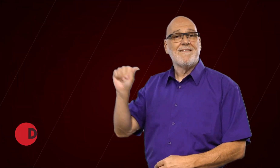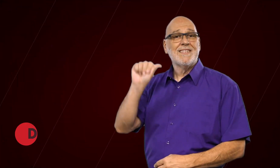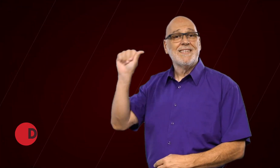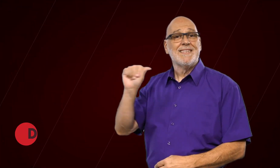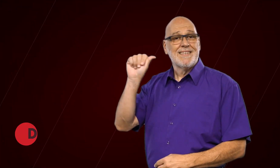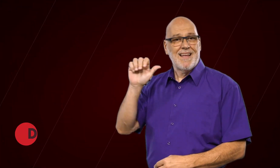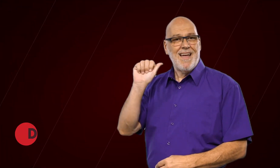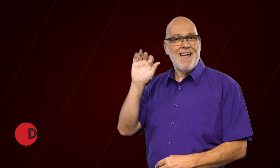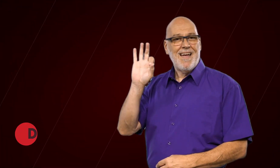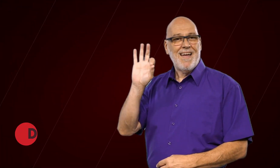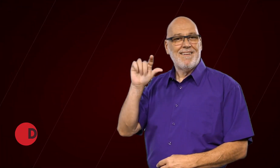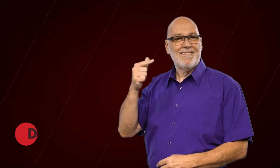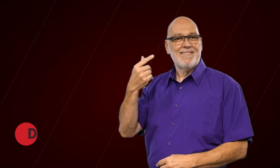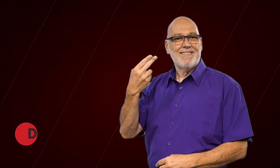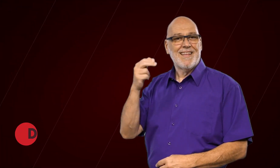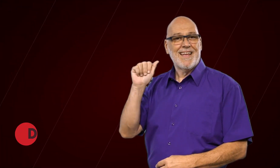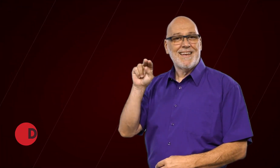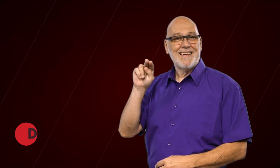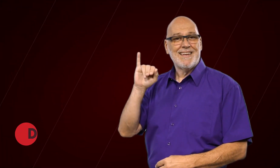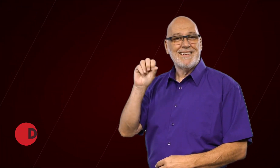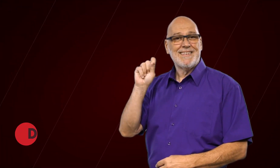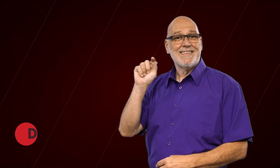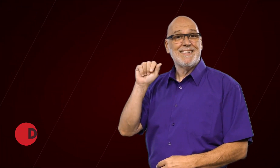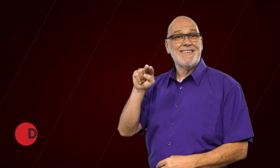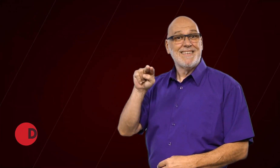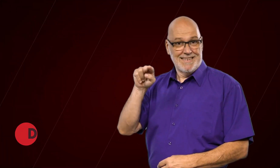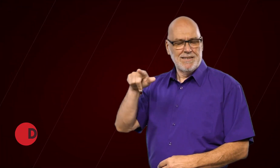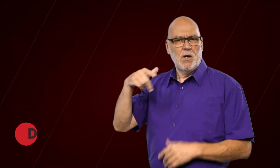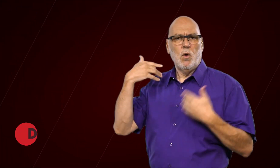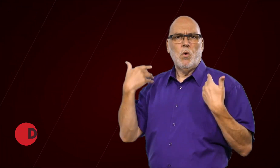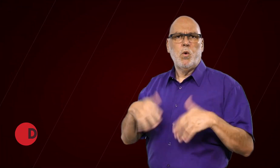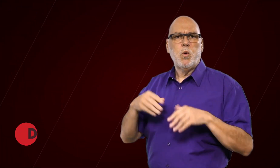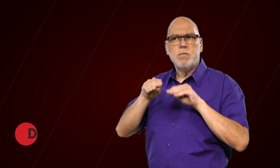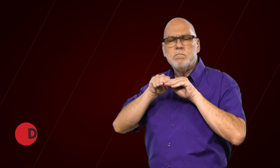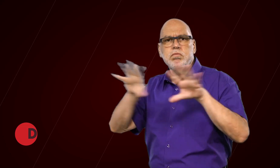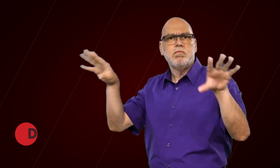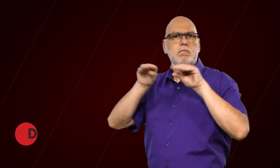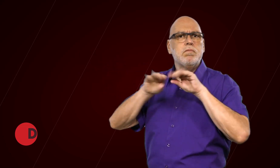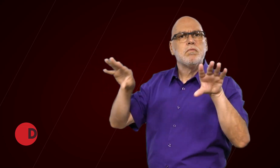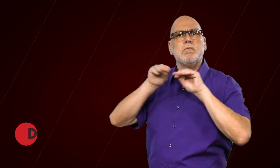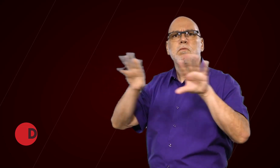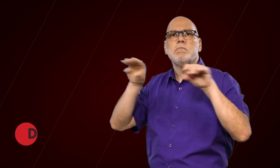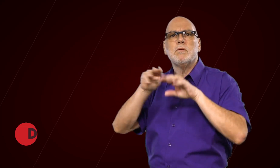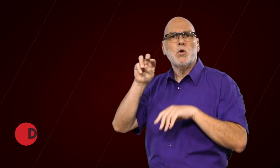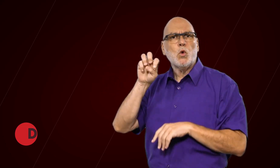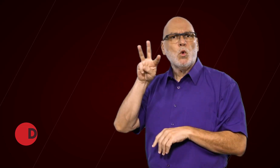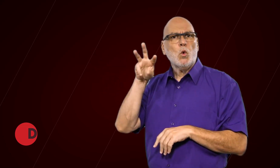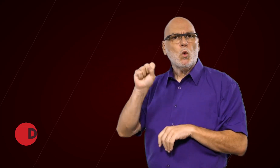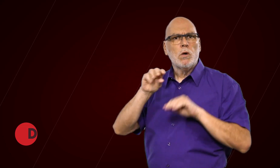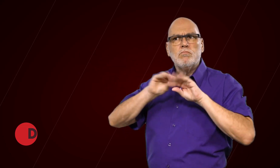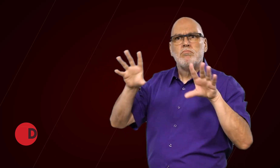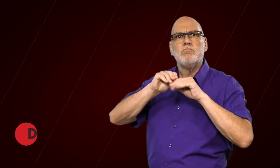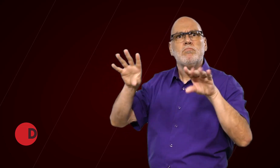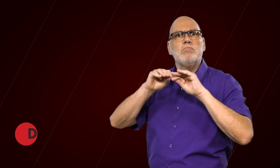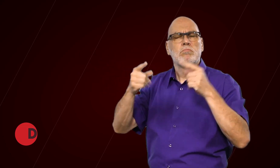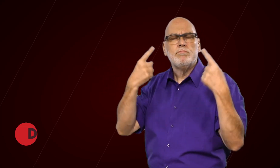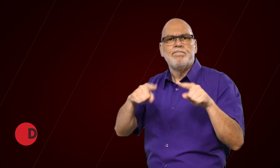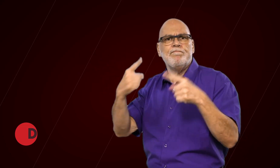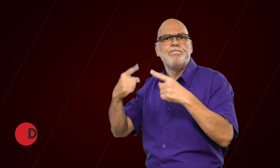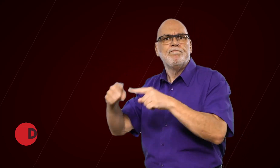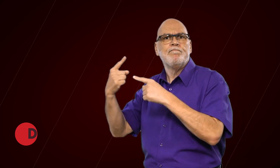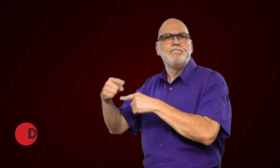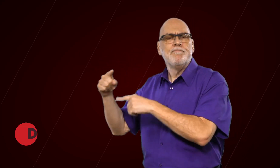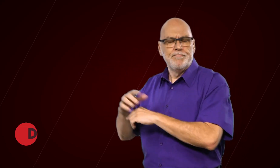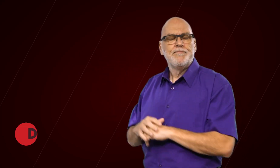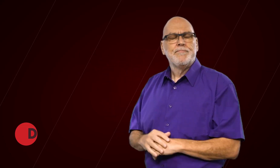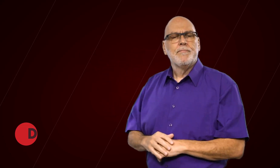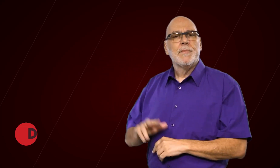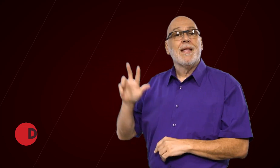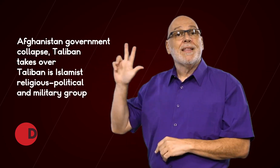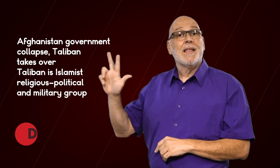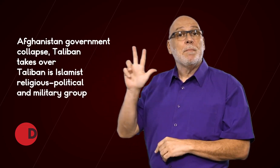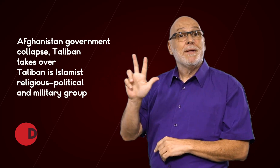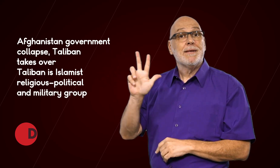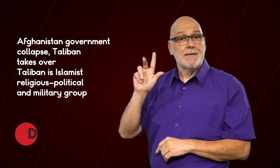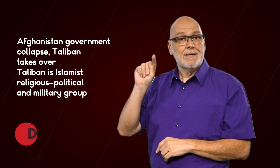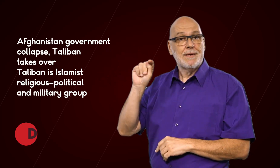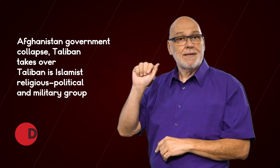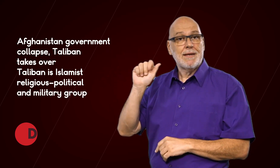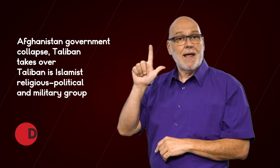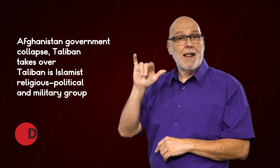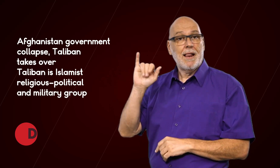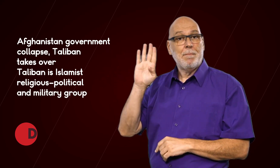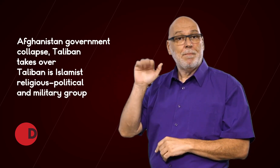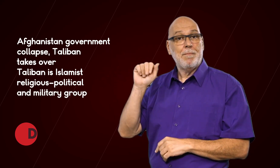[Anselmo]: Afghanistan has been in the news a lot lately. The Taliban, a